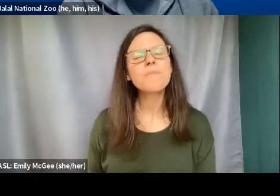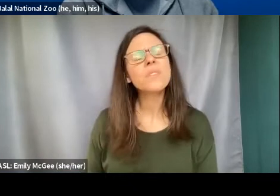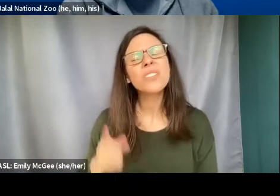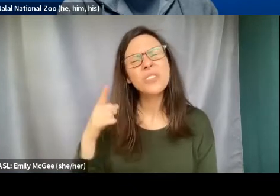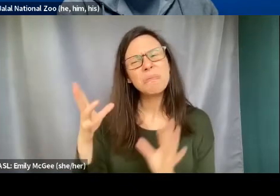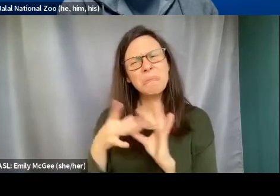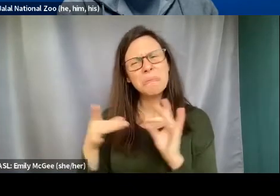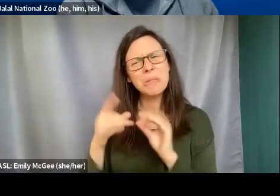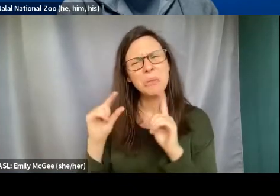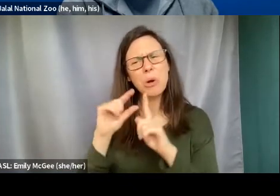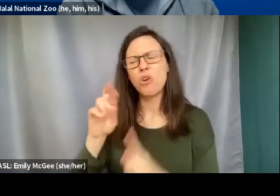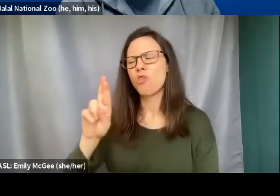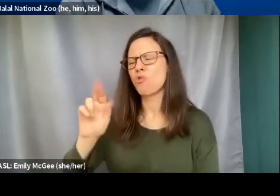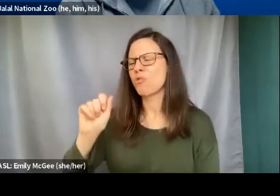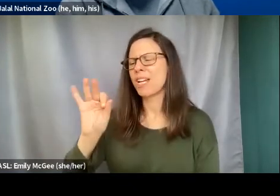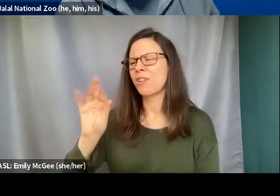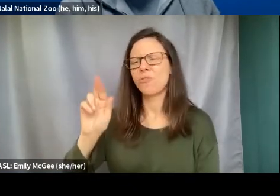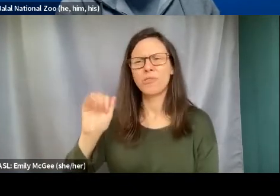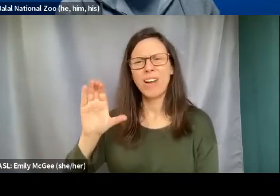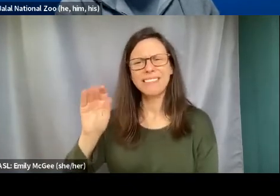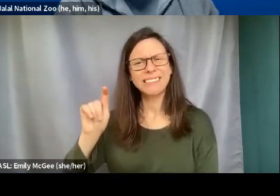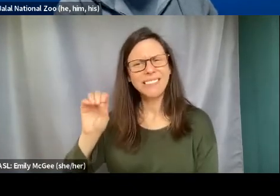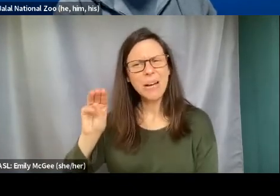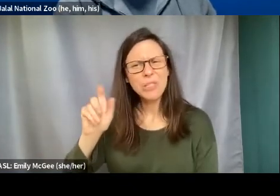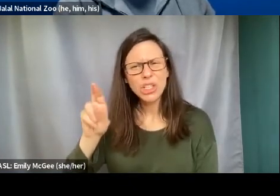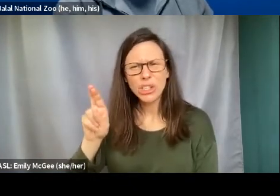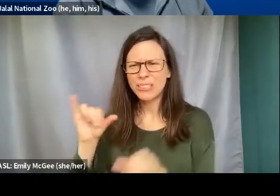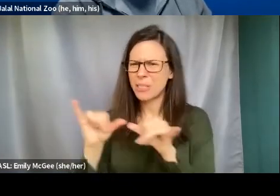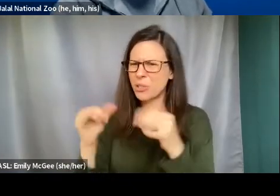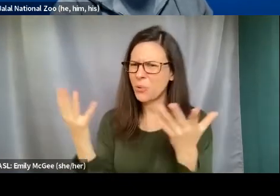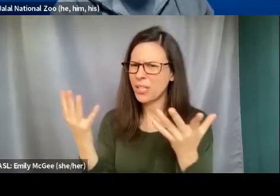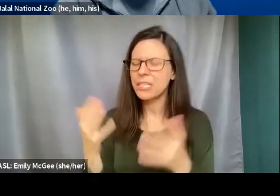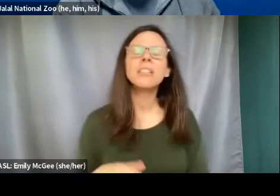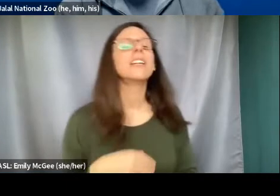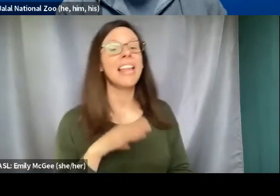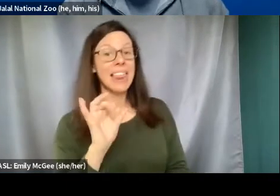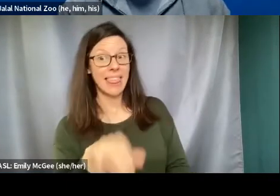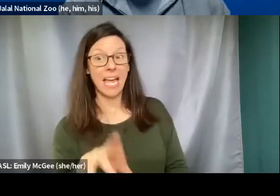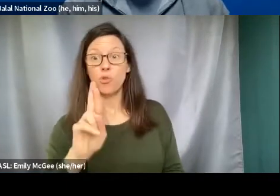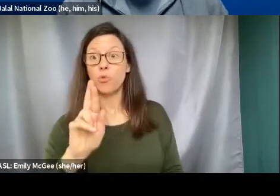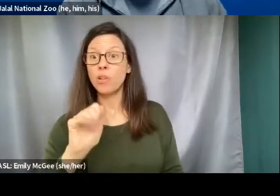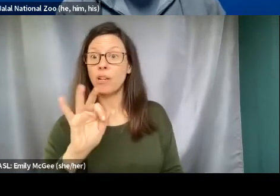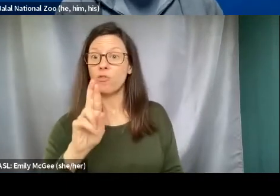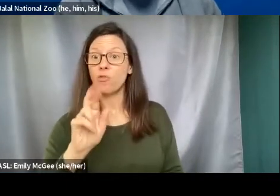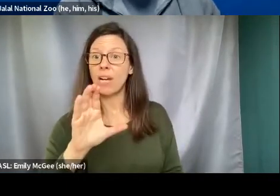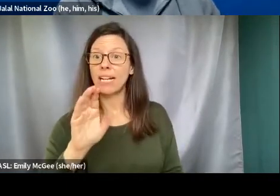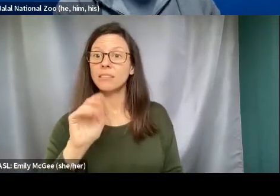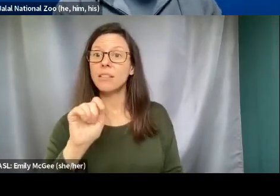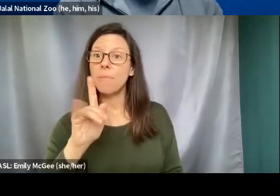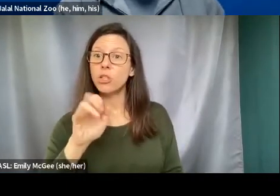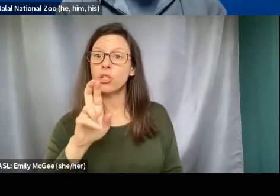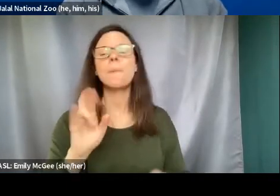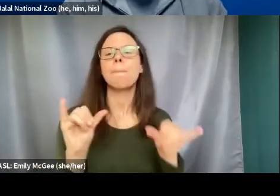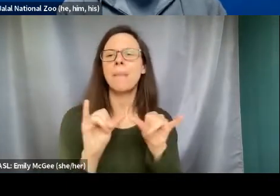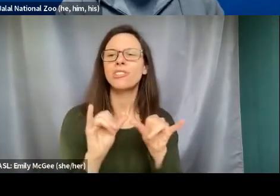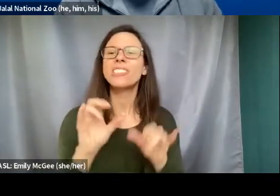that measuring> >>Jalal: Uh, the refractometer - that measures the salinity of uh the water that you're testing.